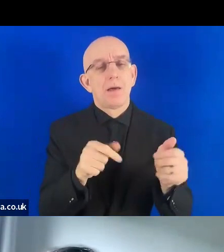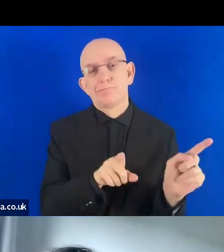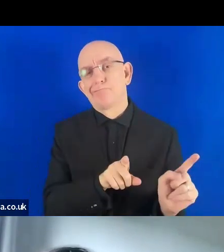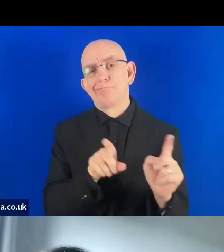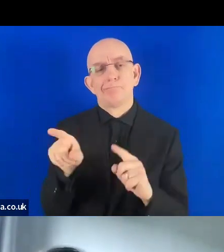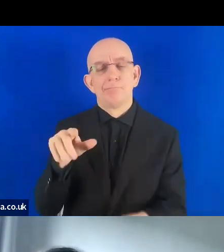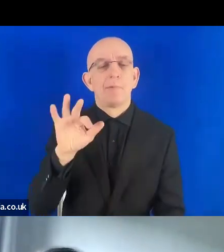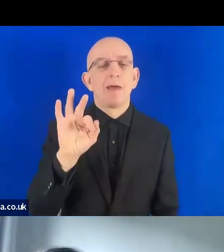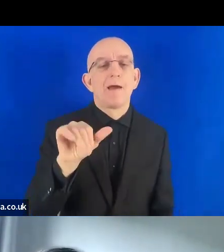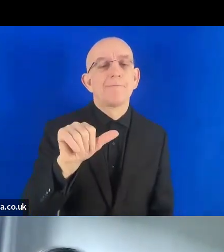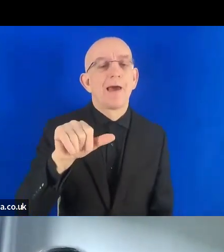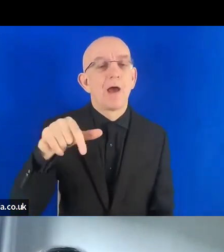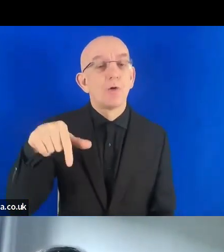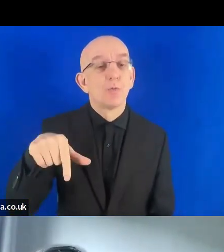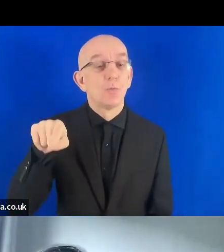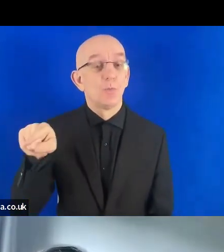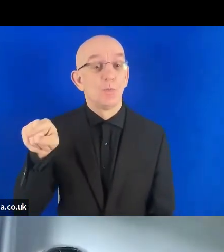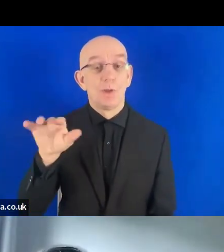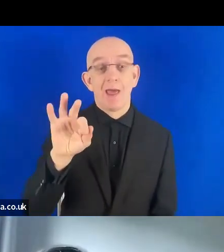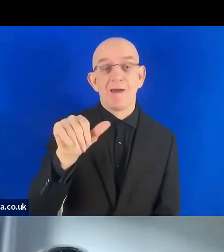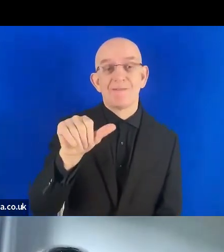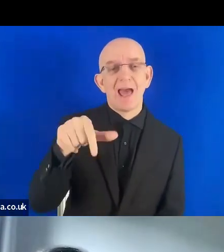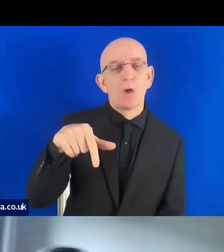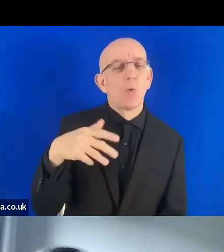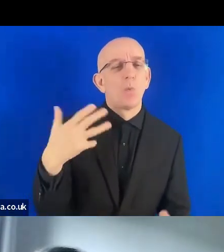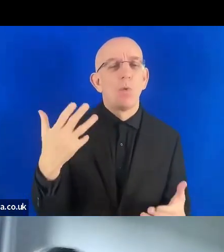But I, I go pick up what happens if I miss my flight on the way home or the way